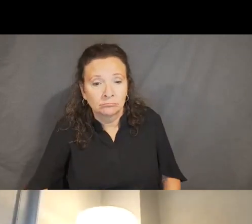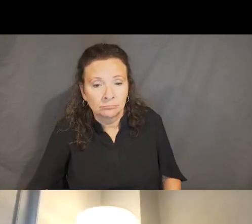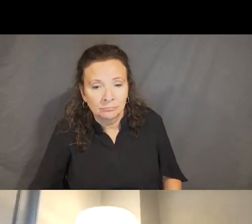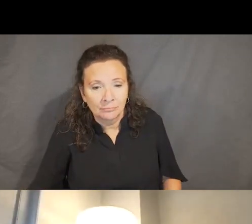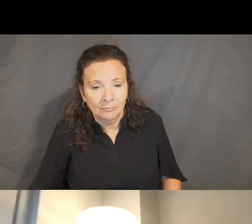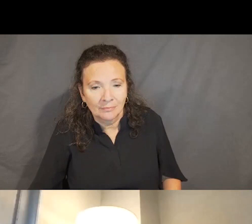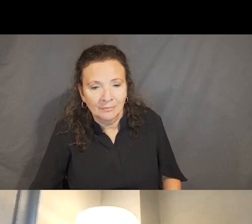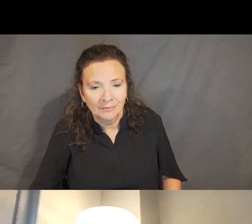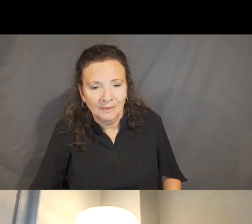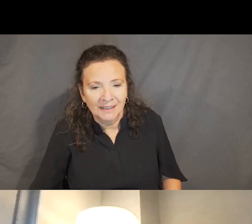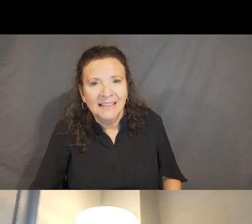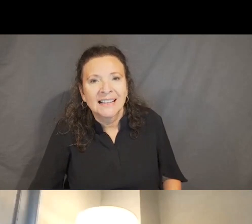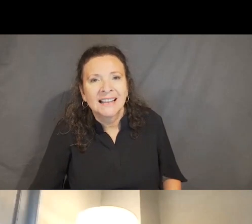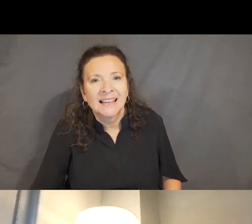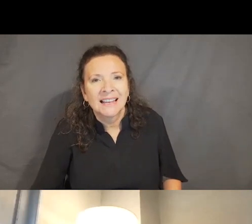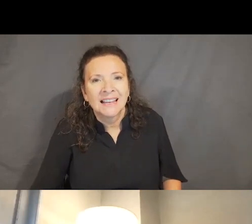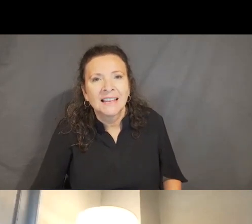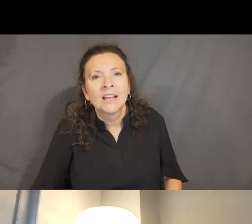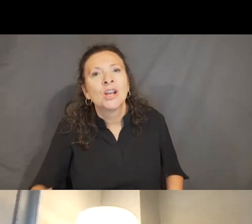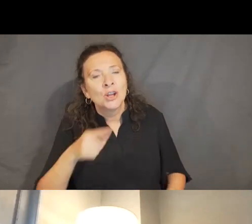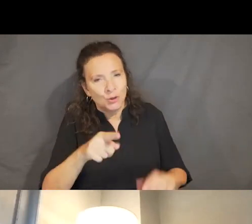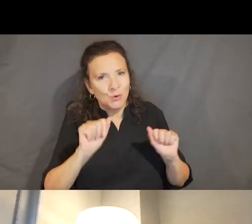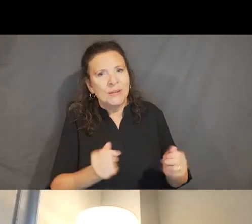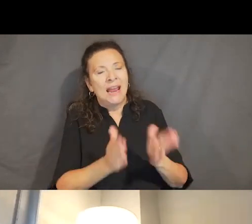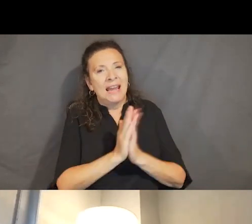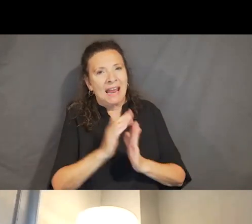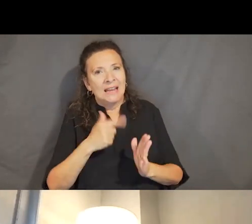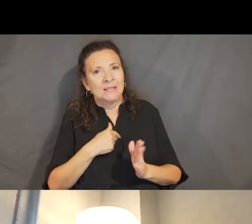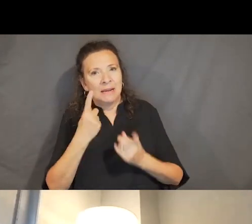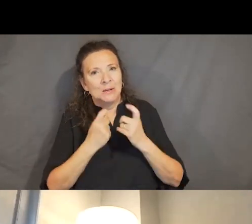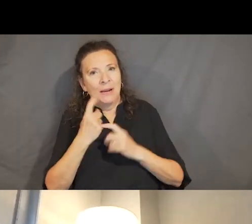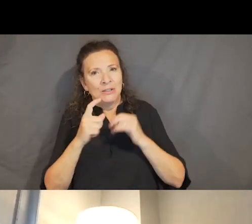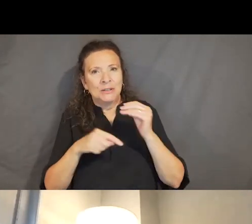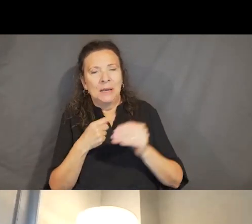my giant squirrel. He is such a party animal. He loves to float the crowd, and he is a really